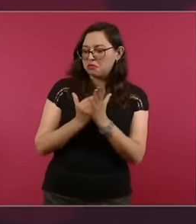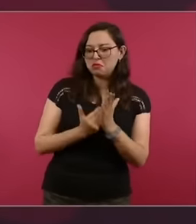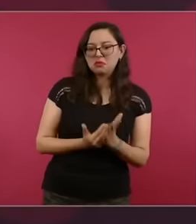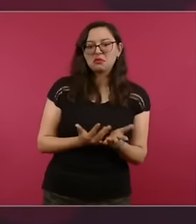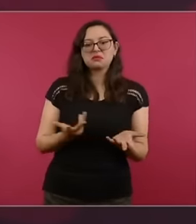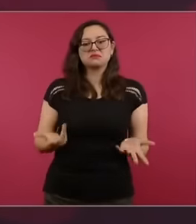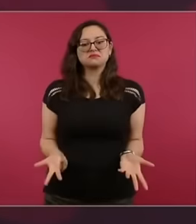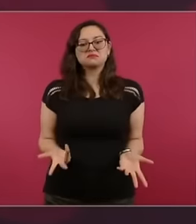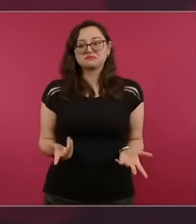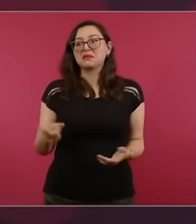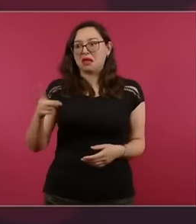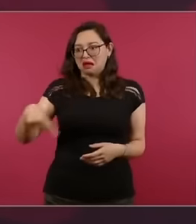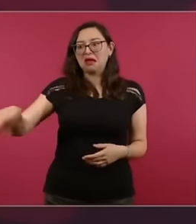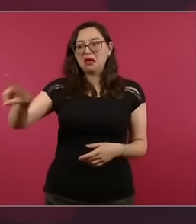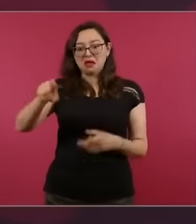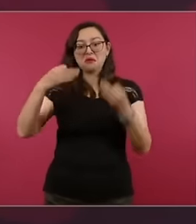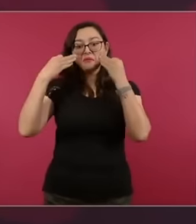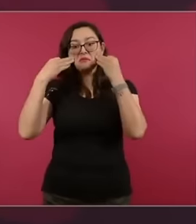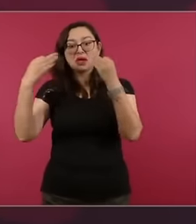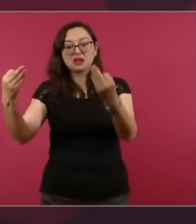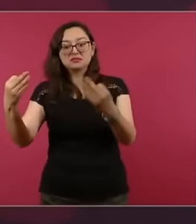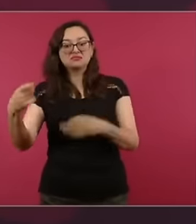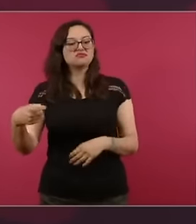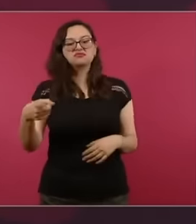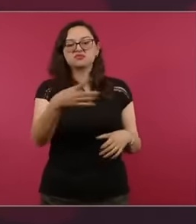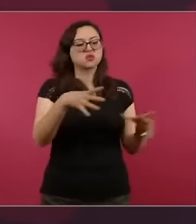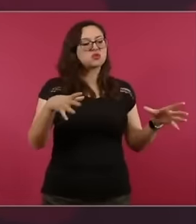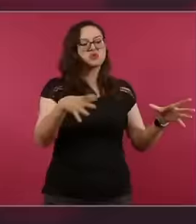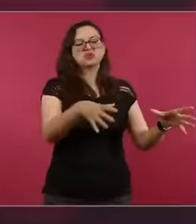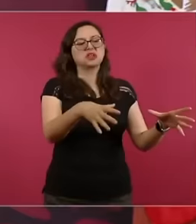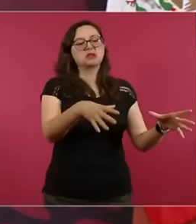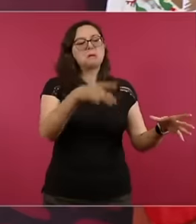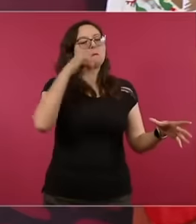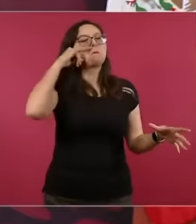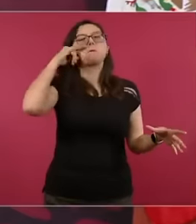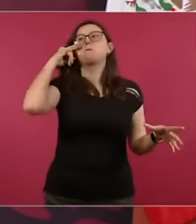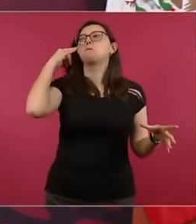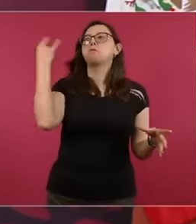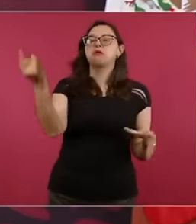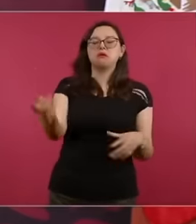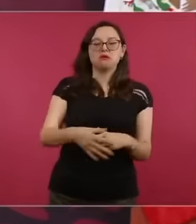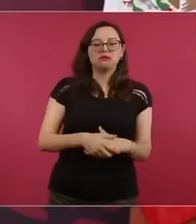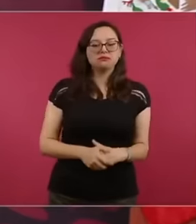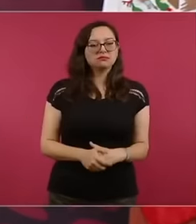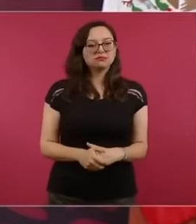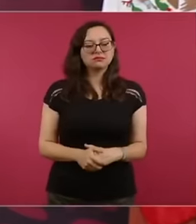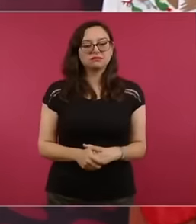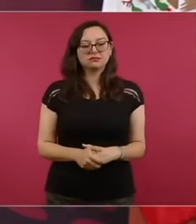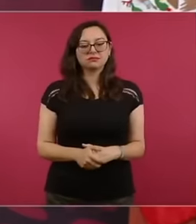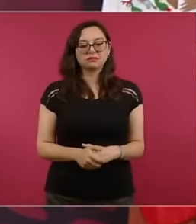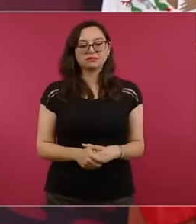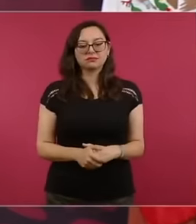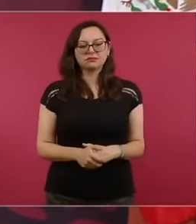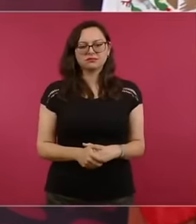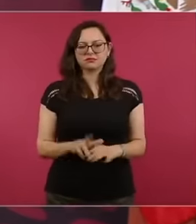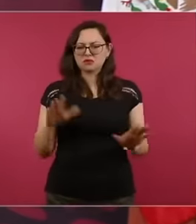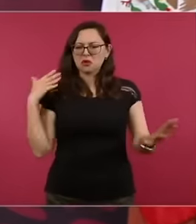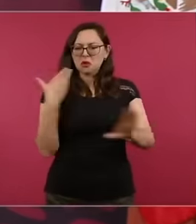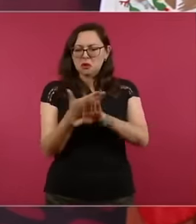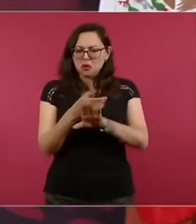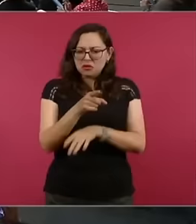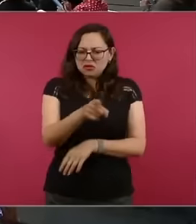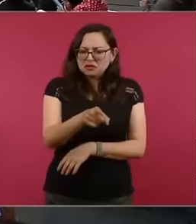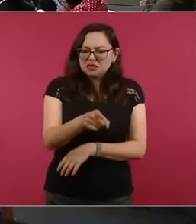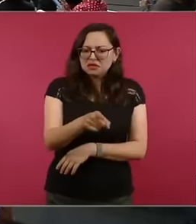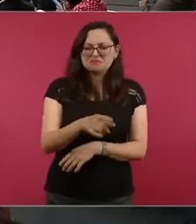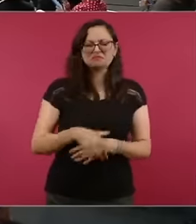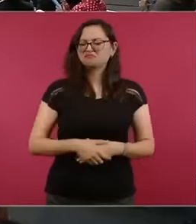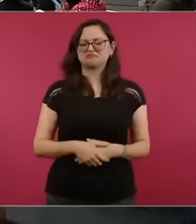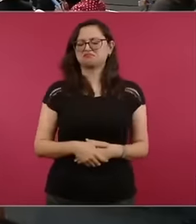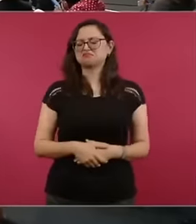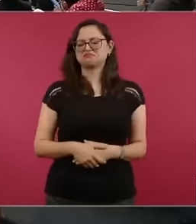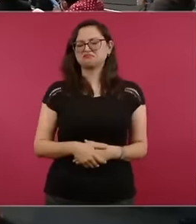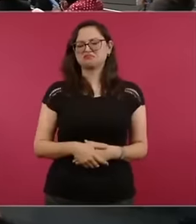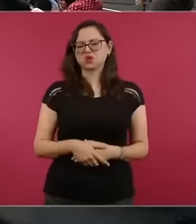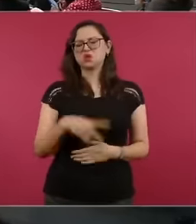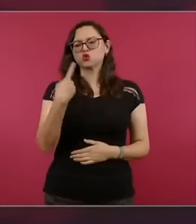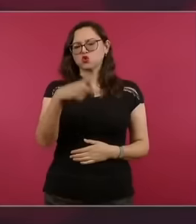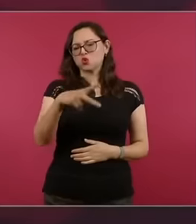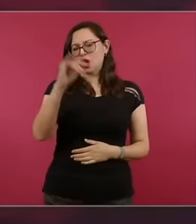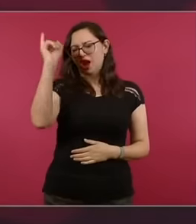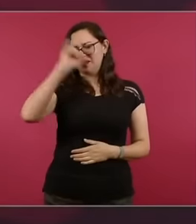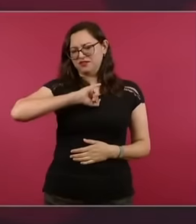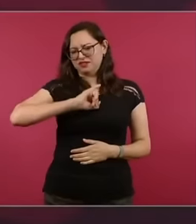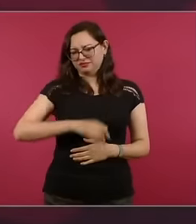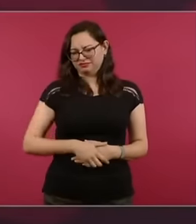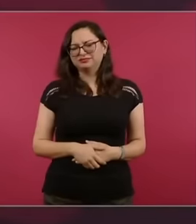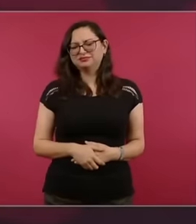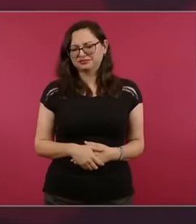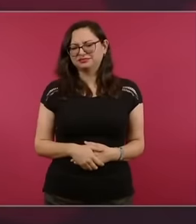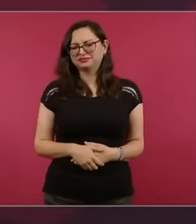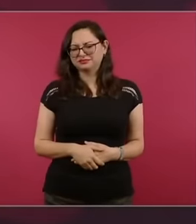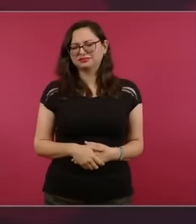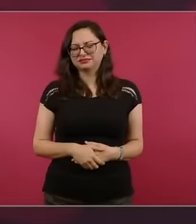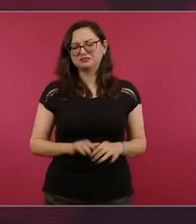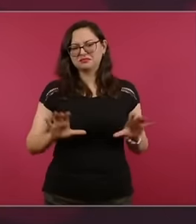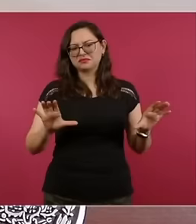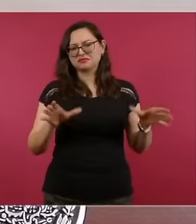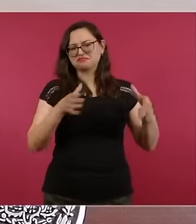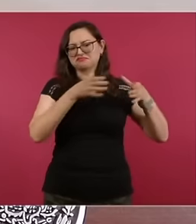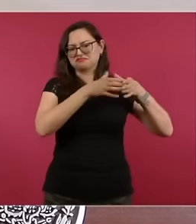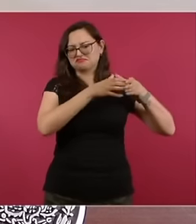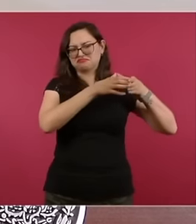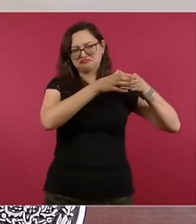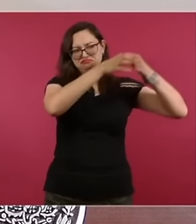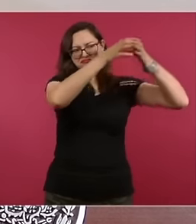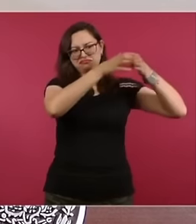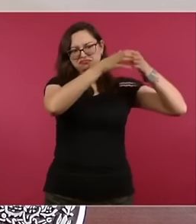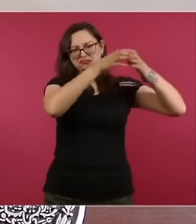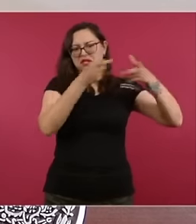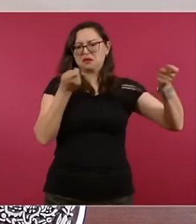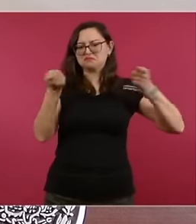thing, what you don't see, not you, but those who direct the process, not like those above.